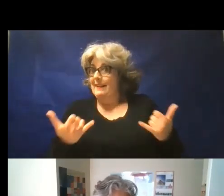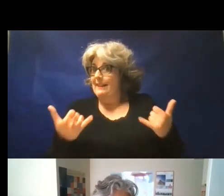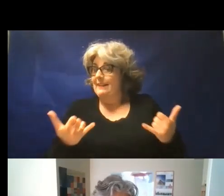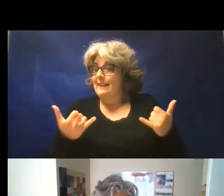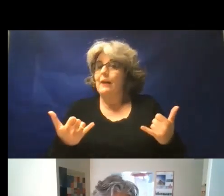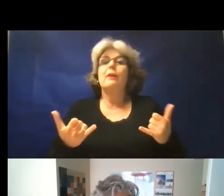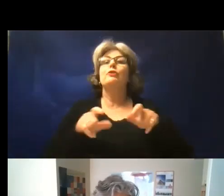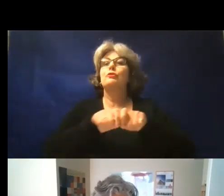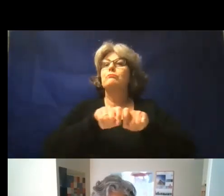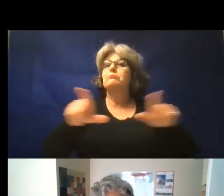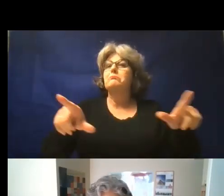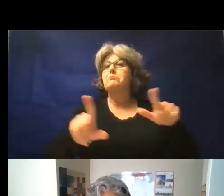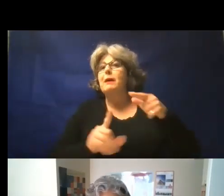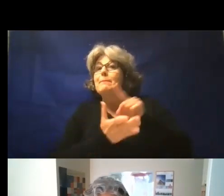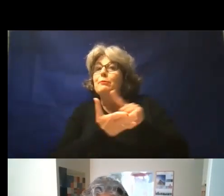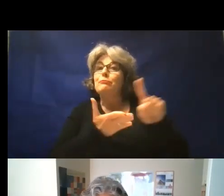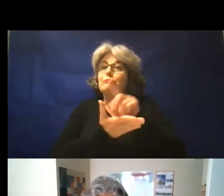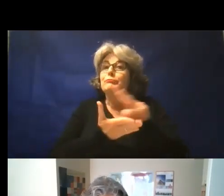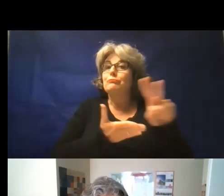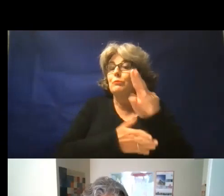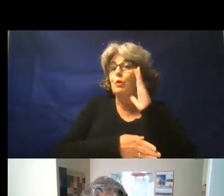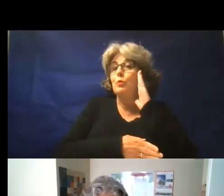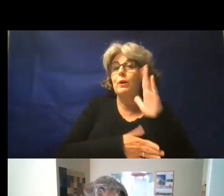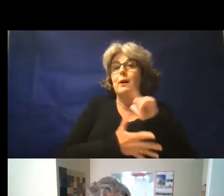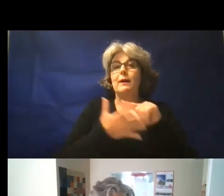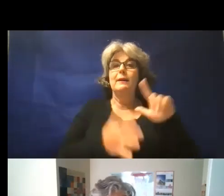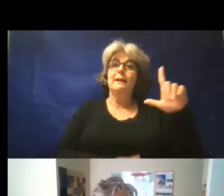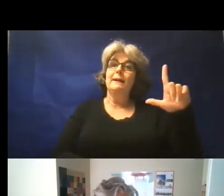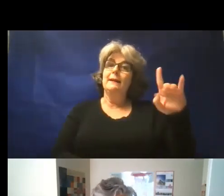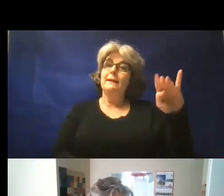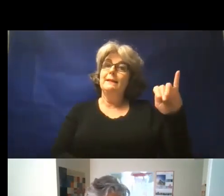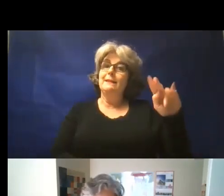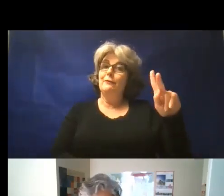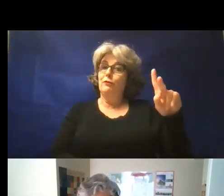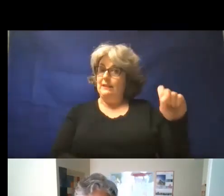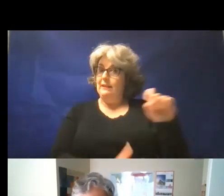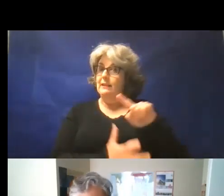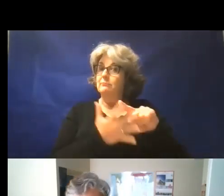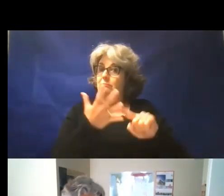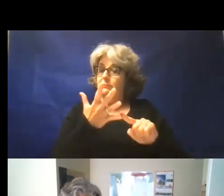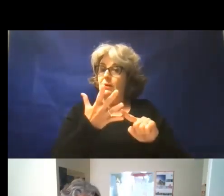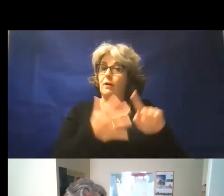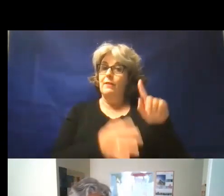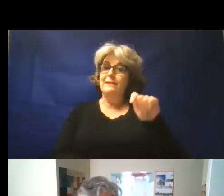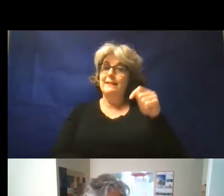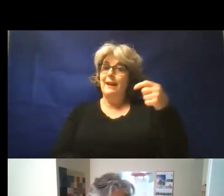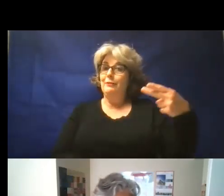the next couple of weeks and there are links to these on the town hall website and they'll also